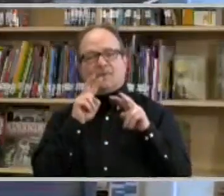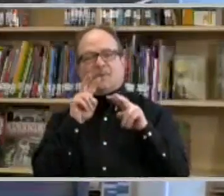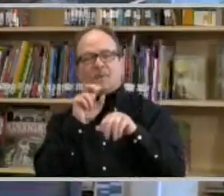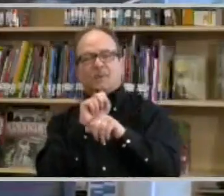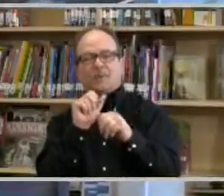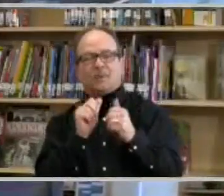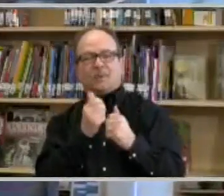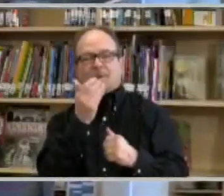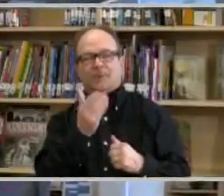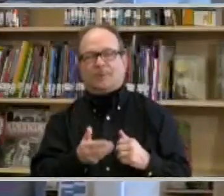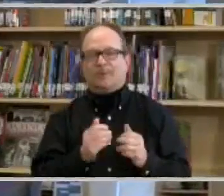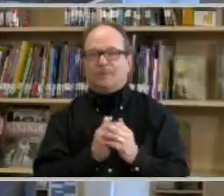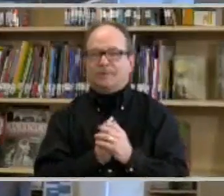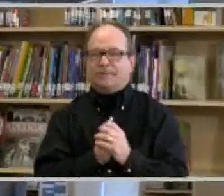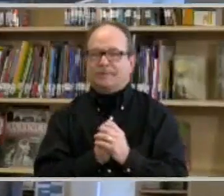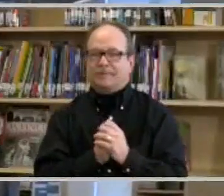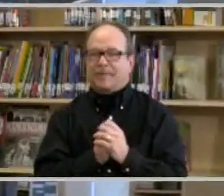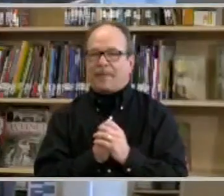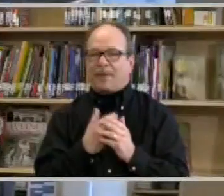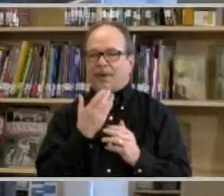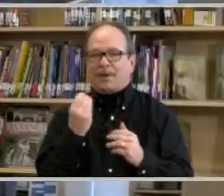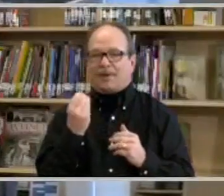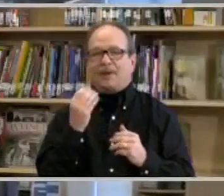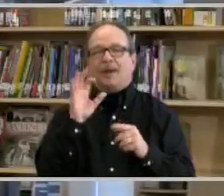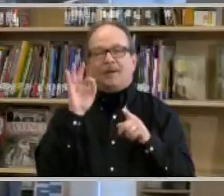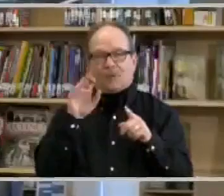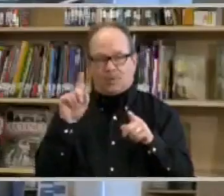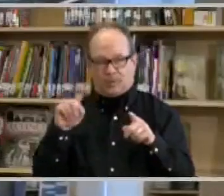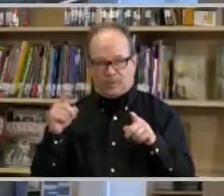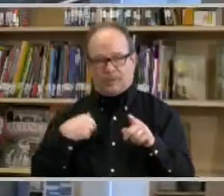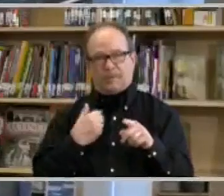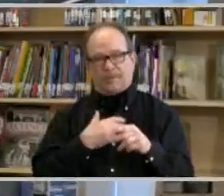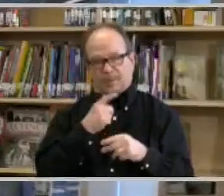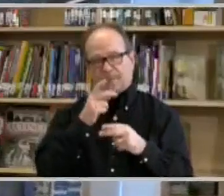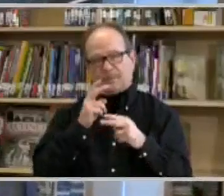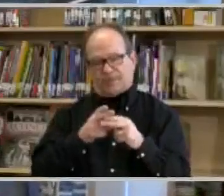WE CERTAINLY ARE LOOKING FORWARD TO WORKING WITH YOU AND ON